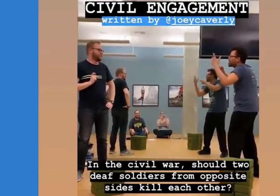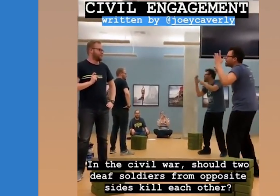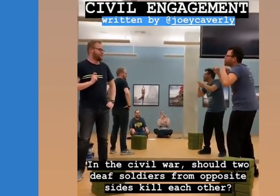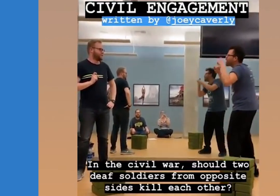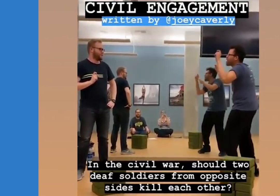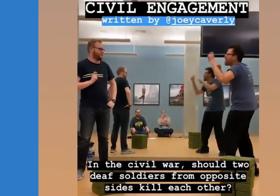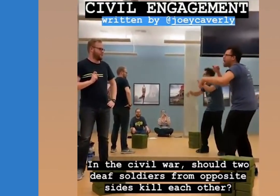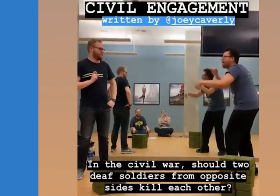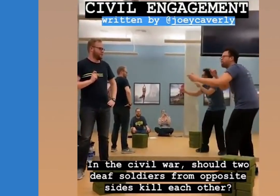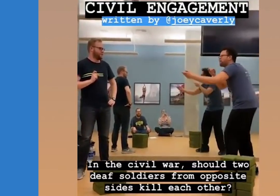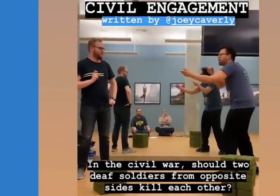Perseus: But we're supposed to.